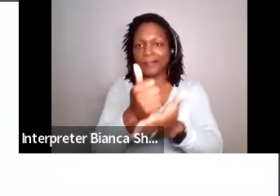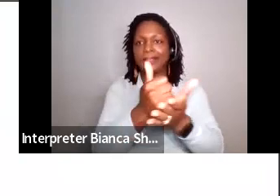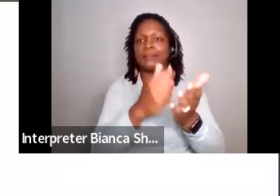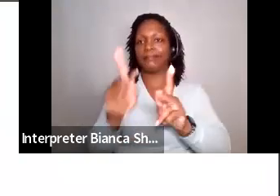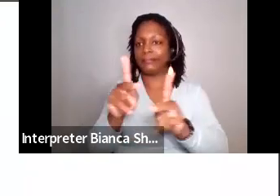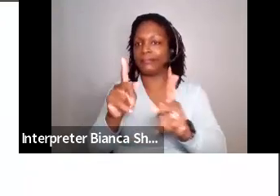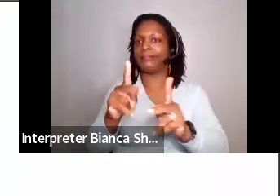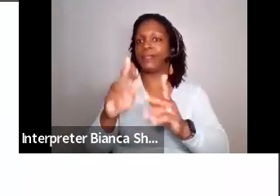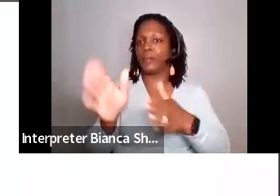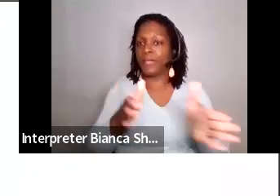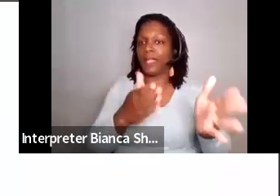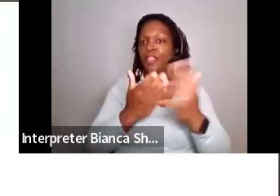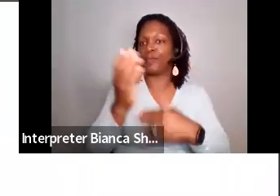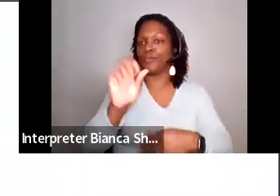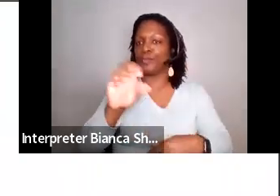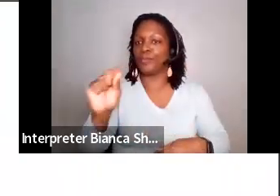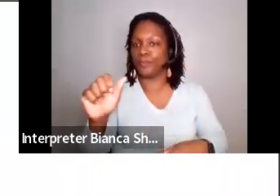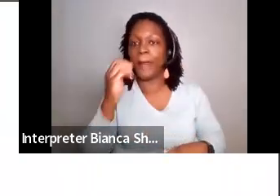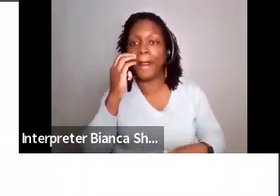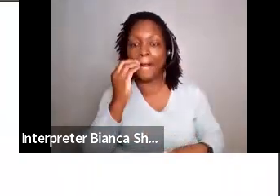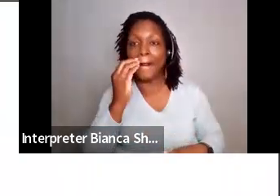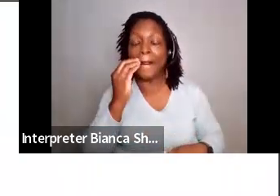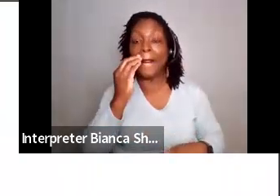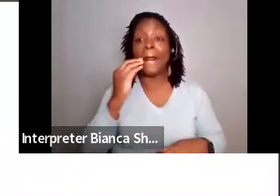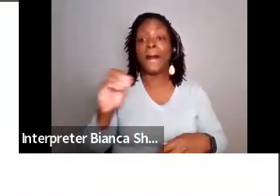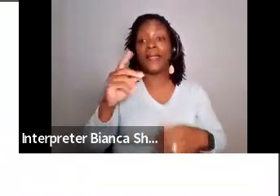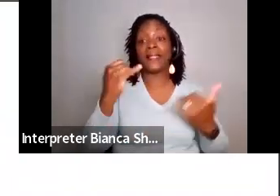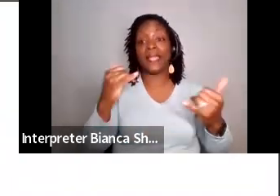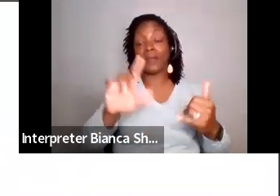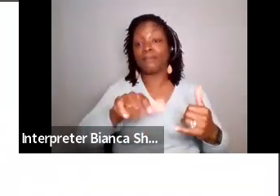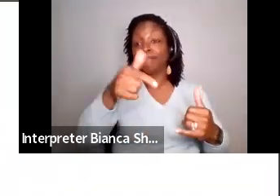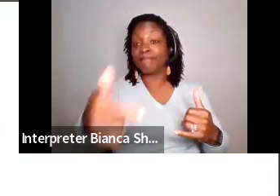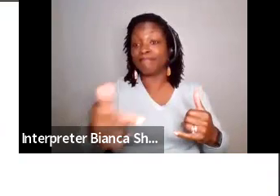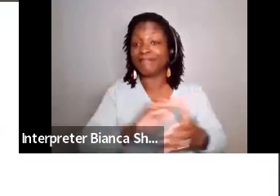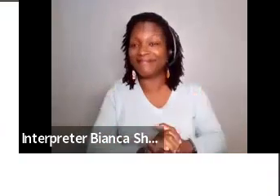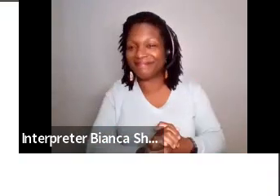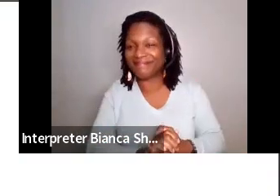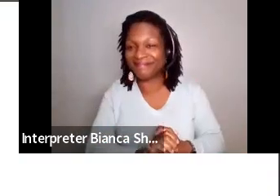security, and without further ado I will turn the session over to you guys.